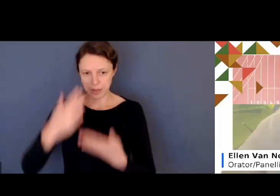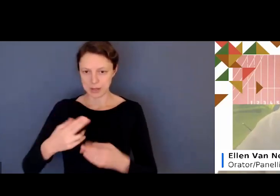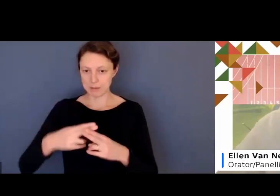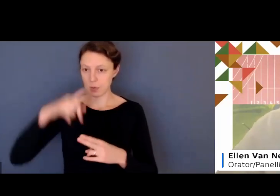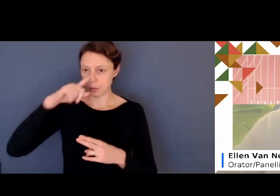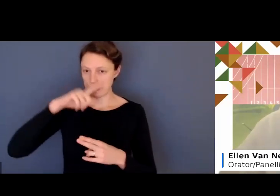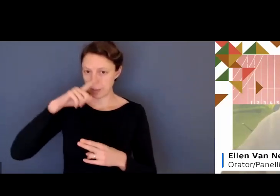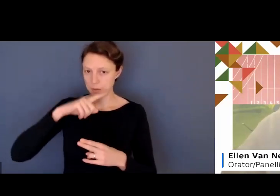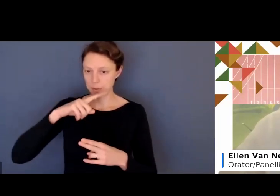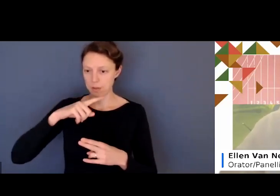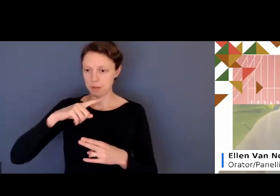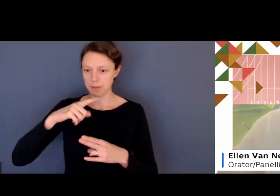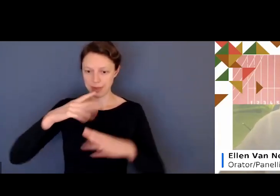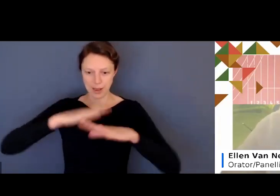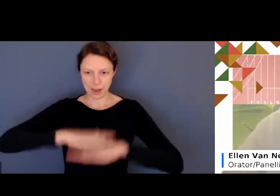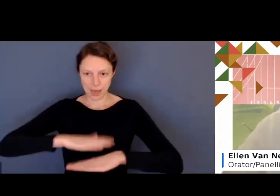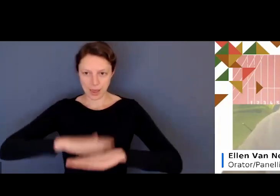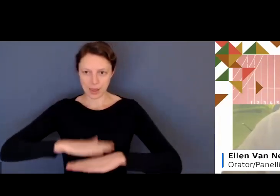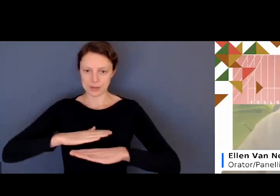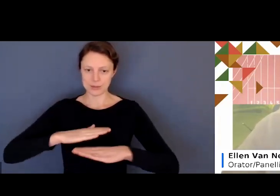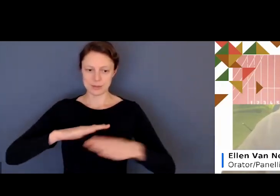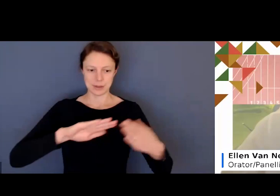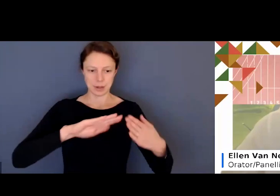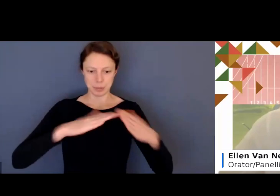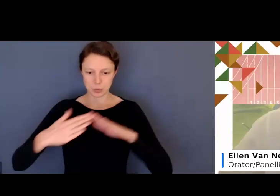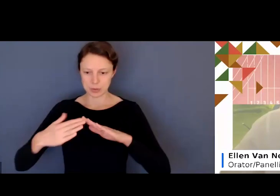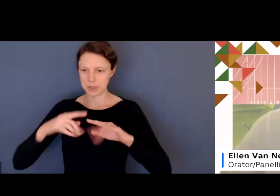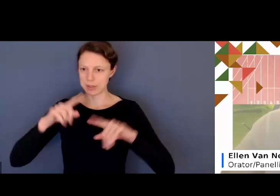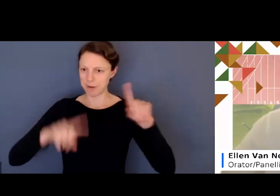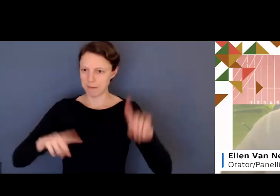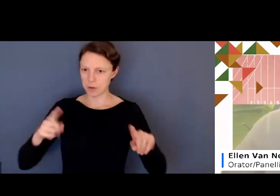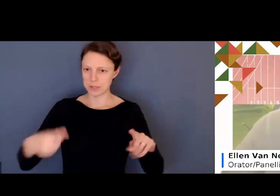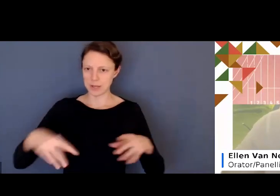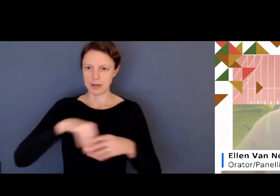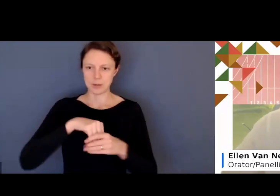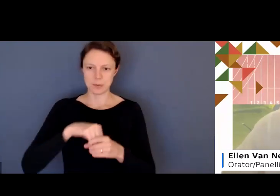diversity, community and inclusion.